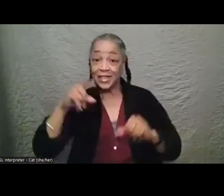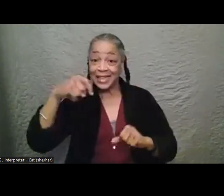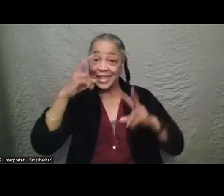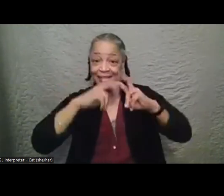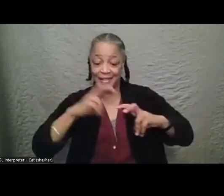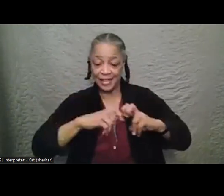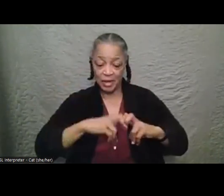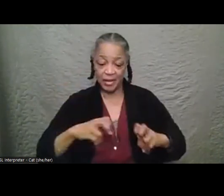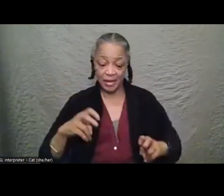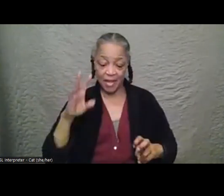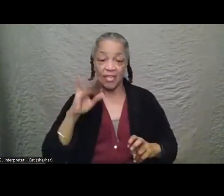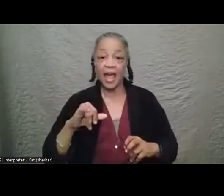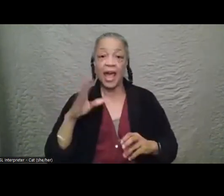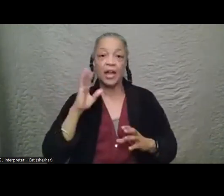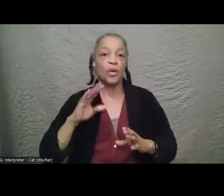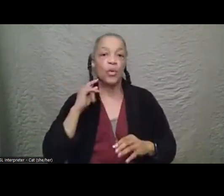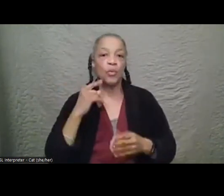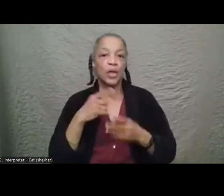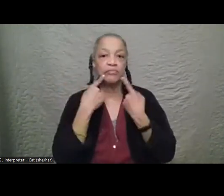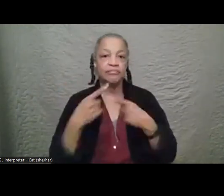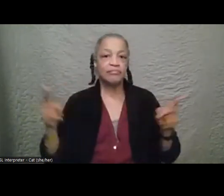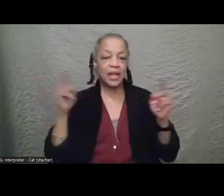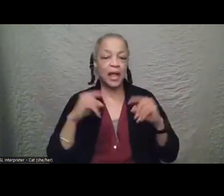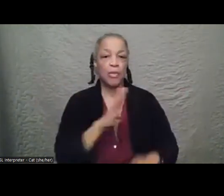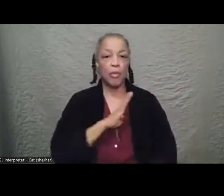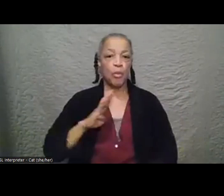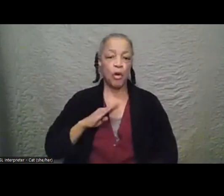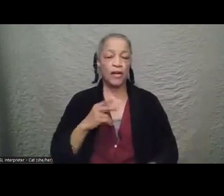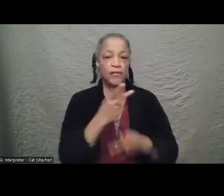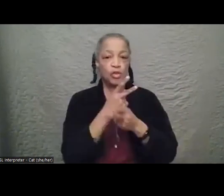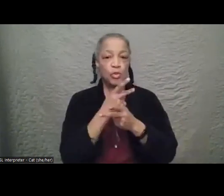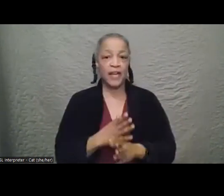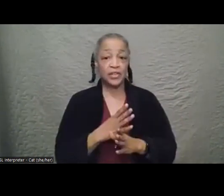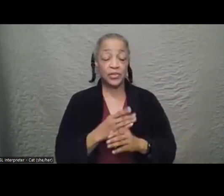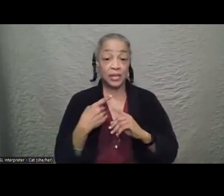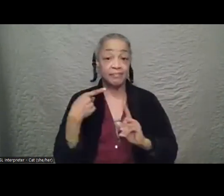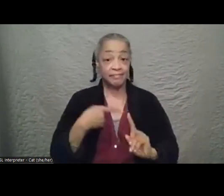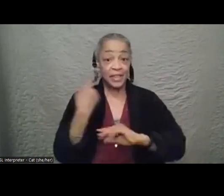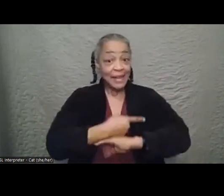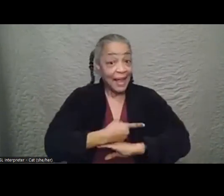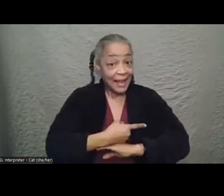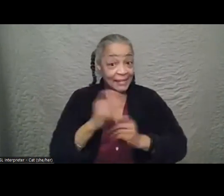That is going to be heard by the Board of Supervisors . We don't have a date yet, hopefully the end of April.